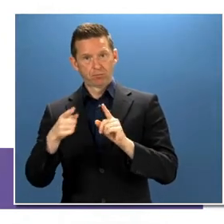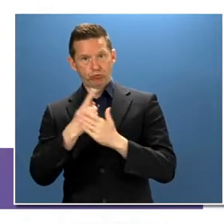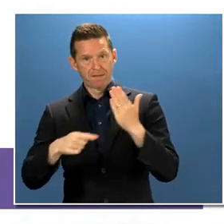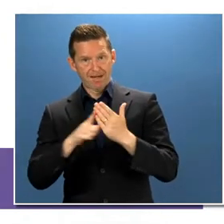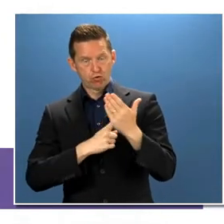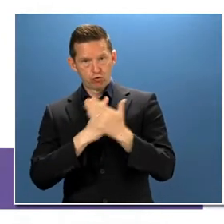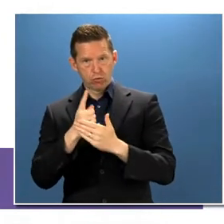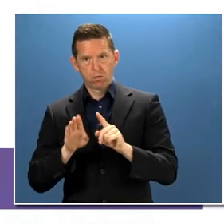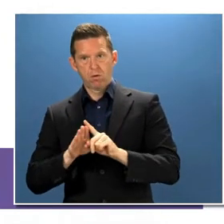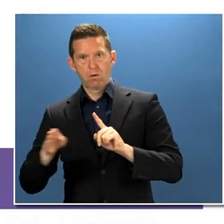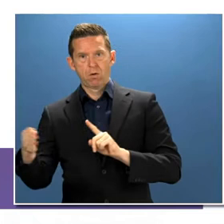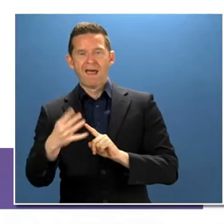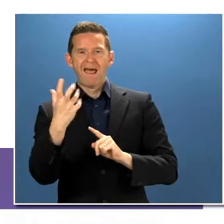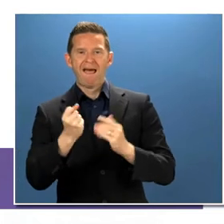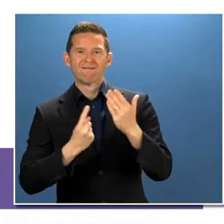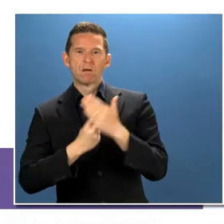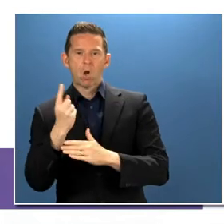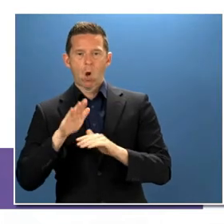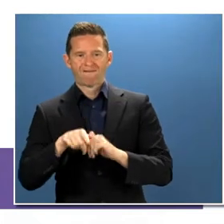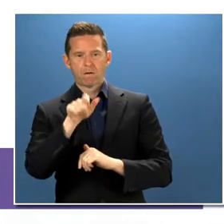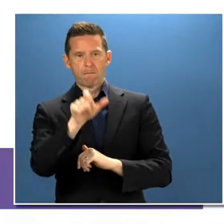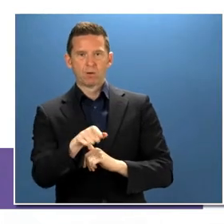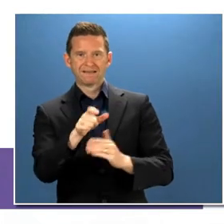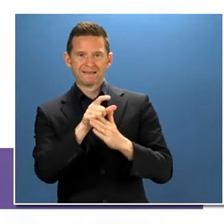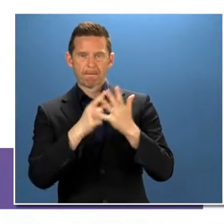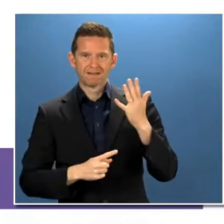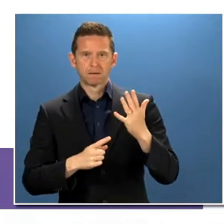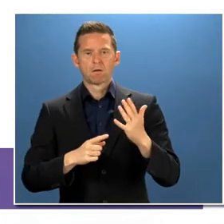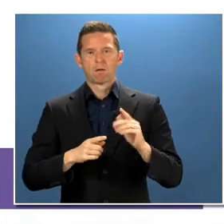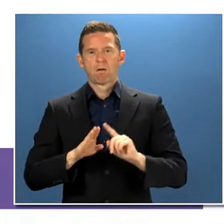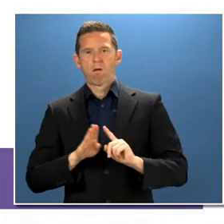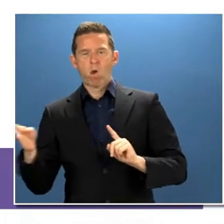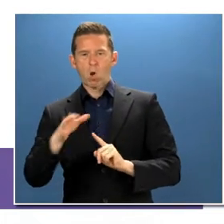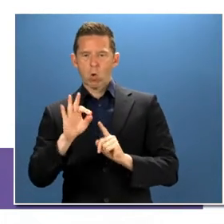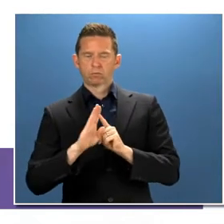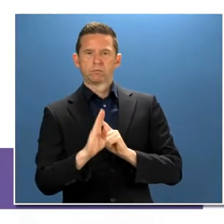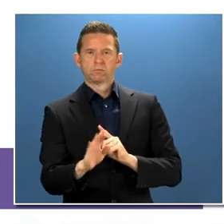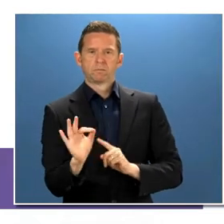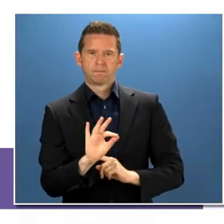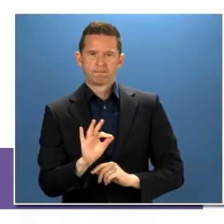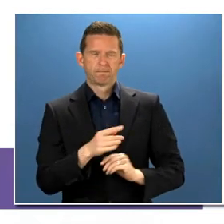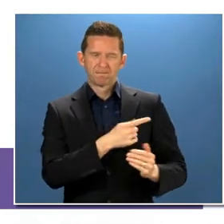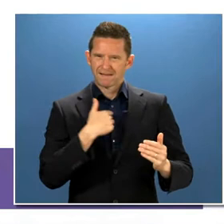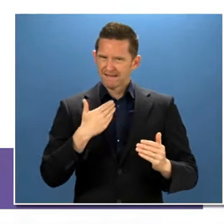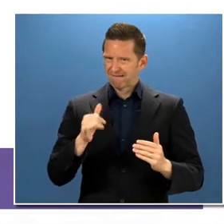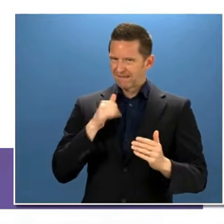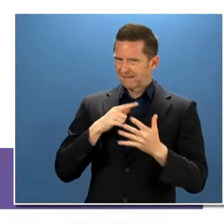of a person's disability. What would be an example of direct discrimination? How might that occur in an employment setting?